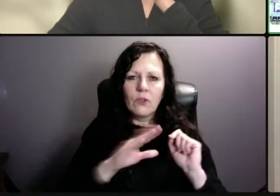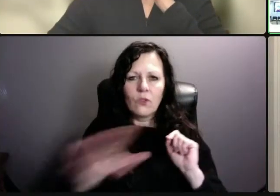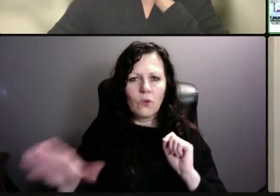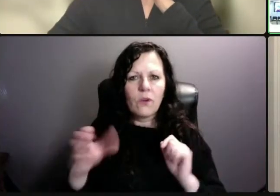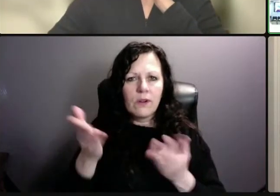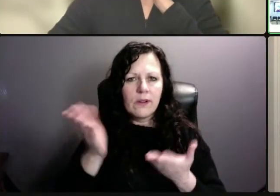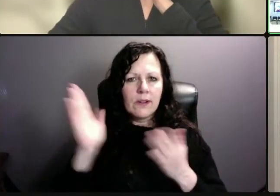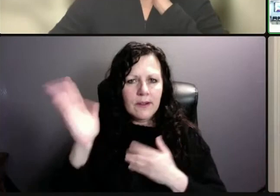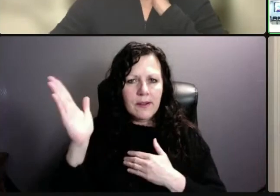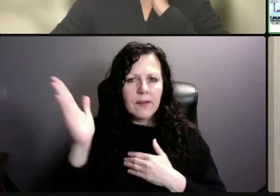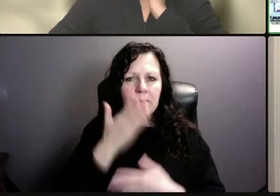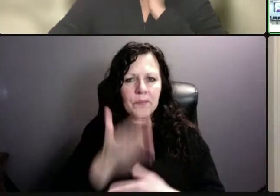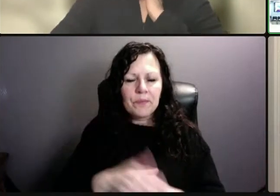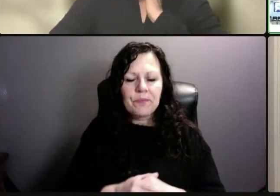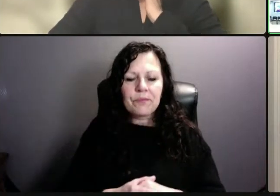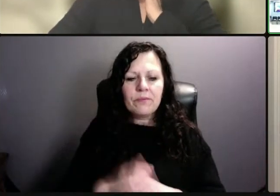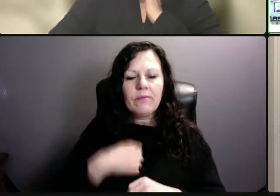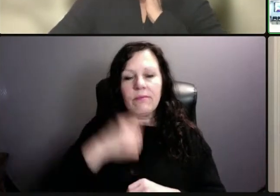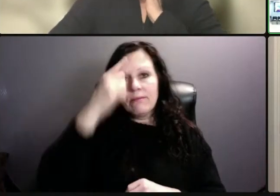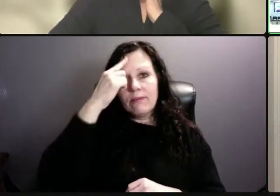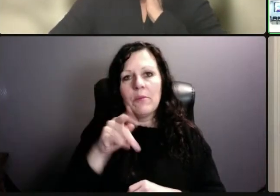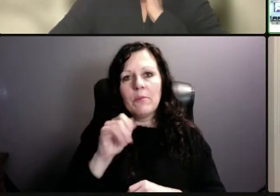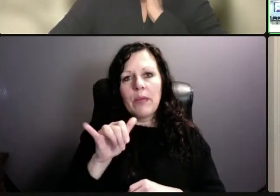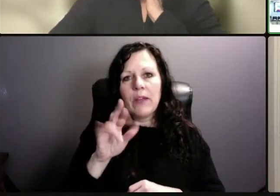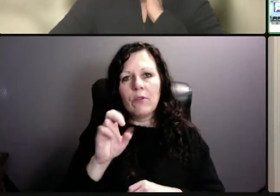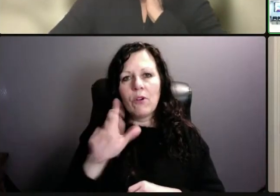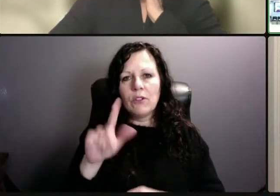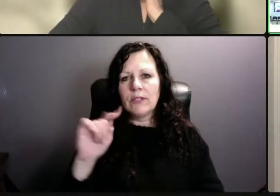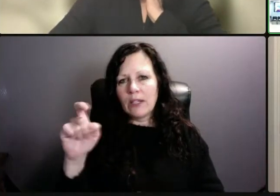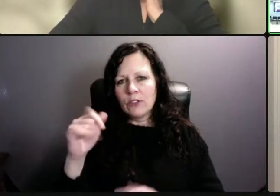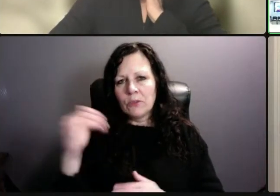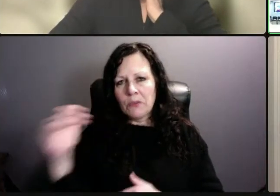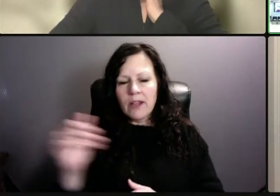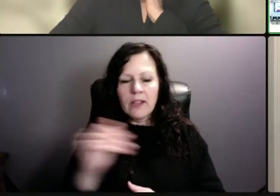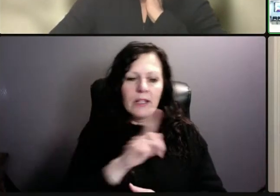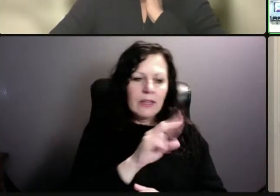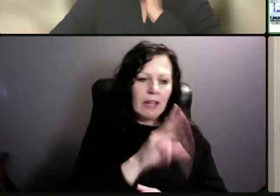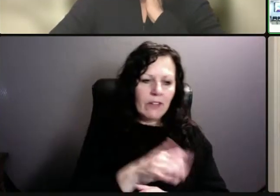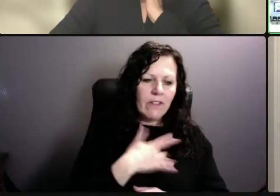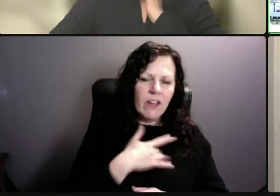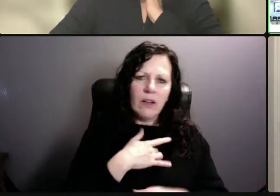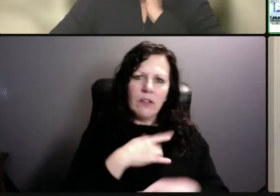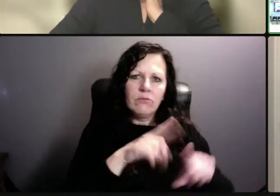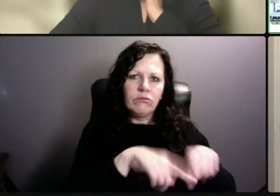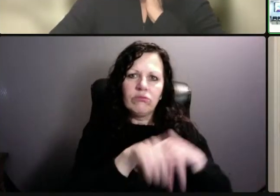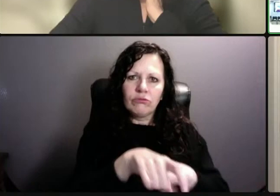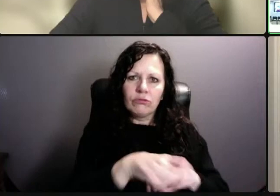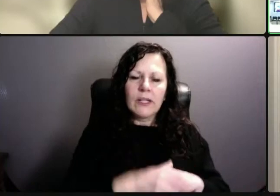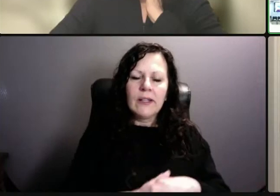IT WAS KIND IT'S GREAT TO HEAR FROM YOU ALL.